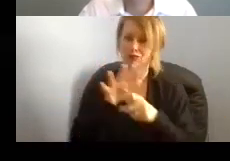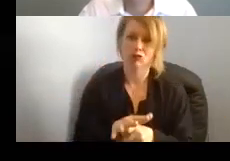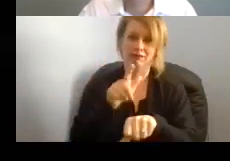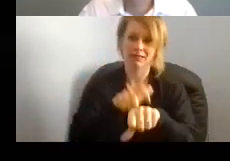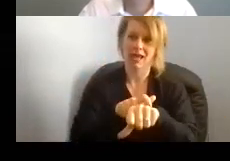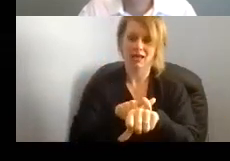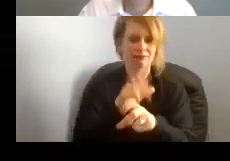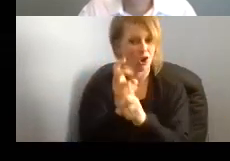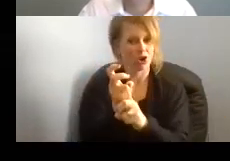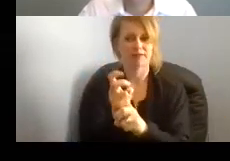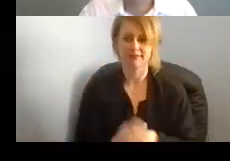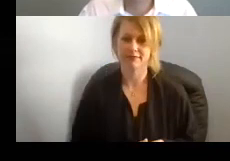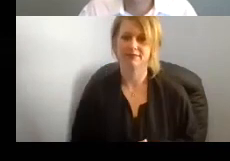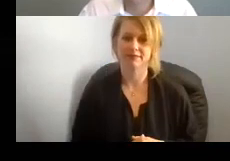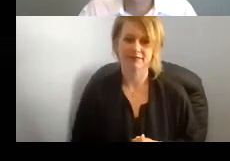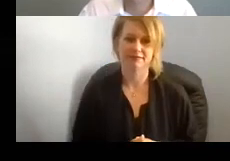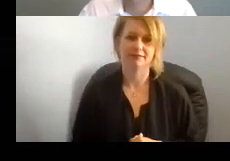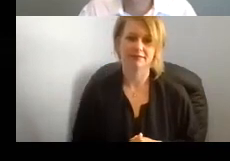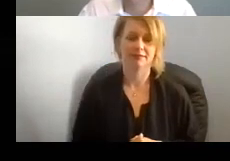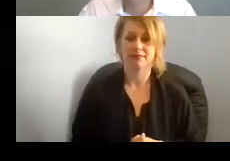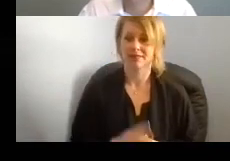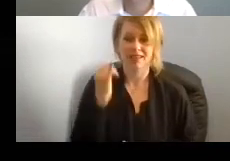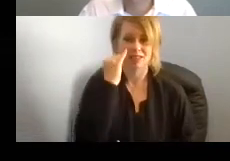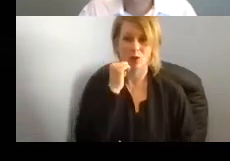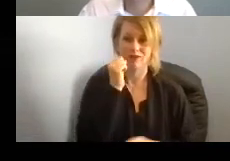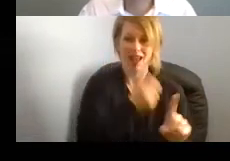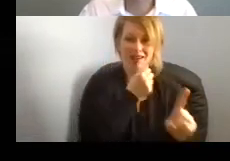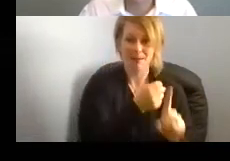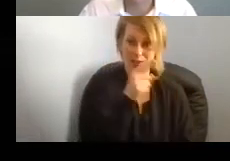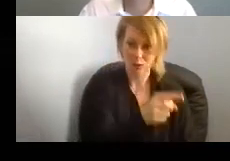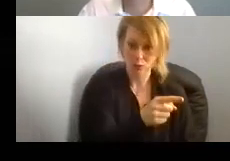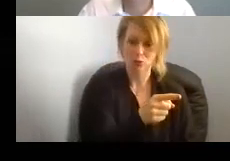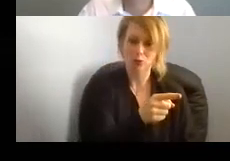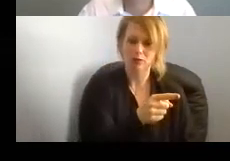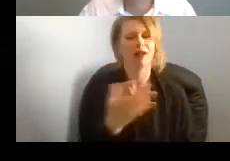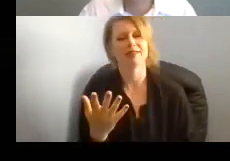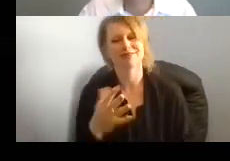And so if it doesn’t have an impact on you – it does have an impact on you.